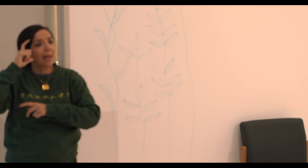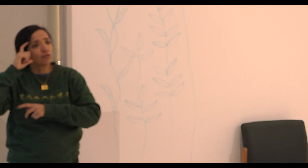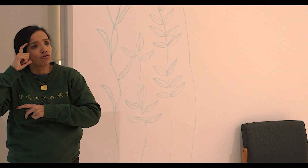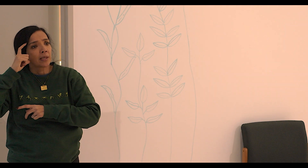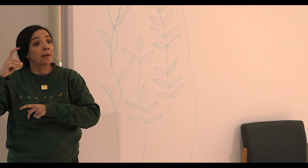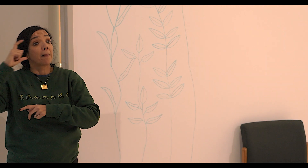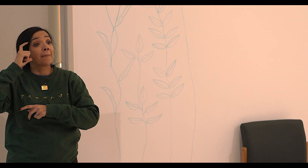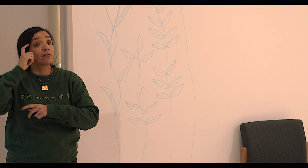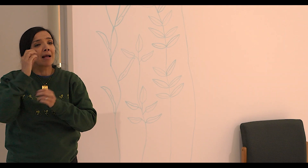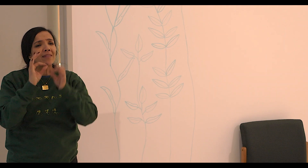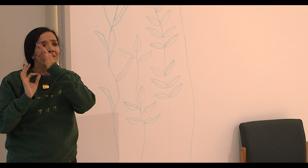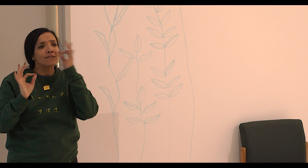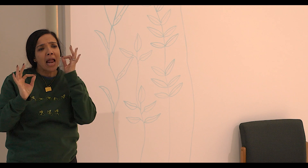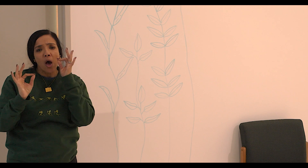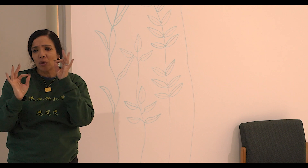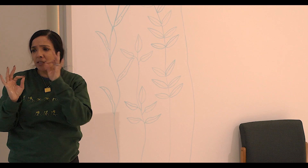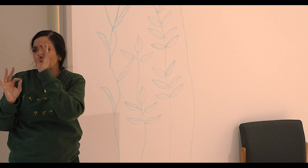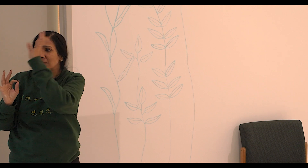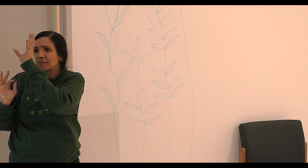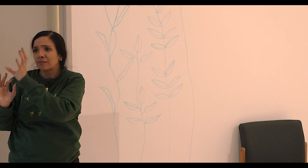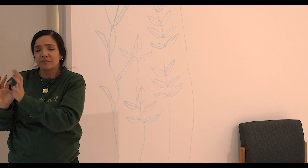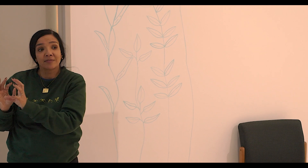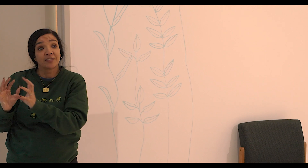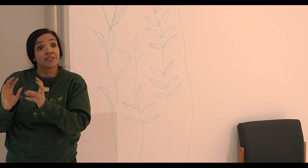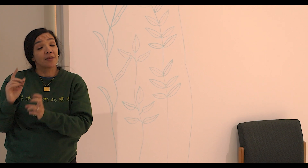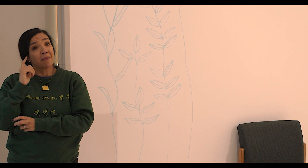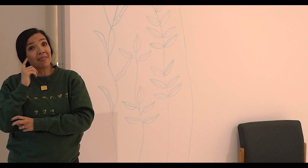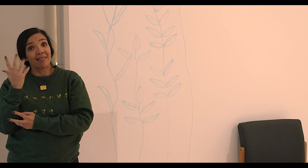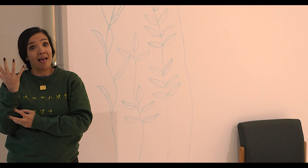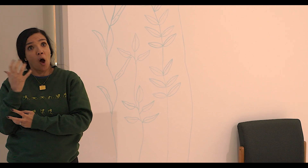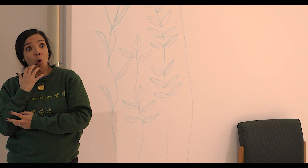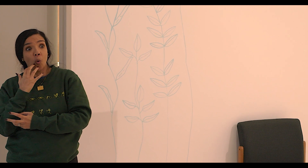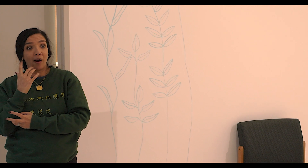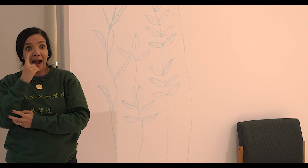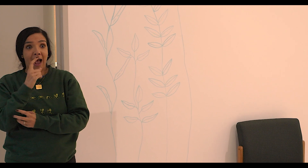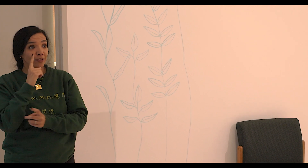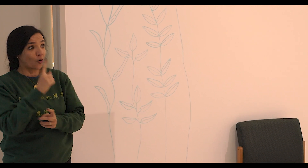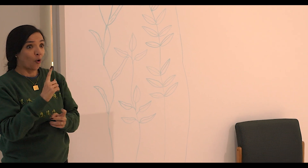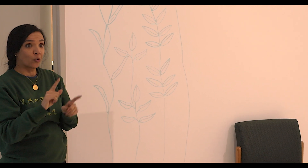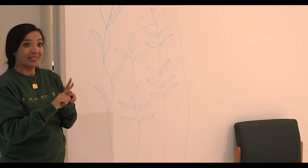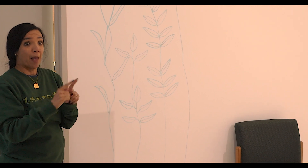so, people can see through, but the bedroom art on the wall, sometimes, are flowers,